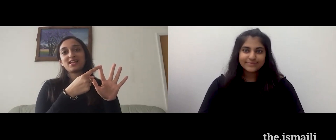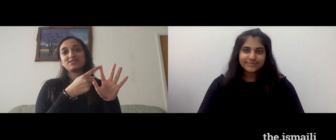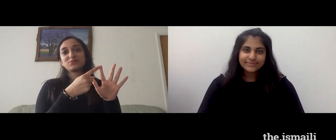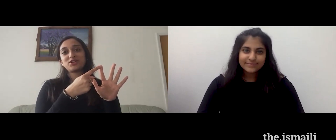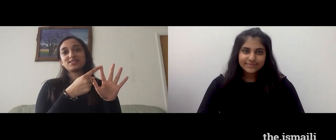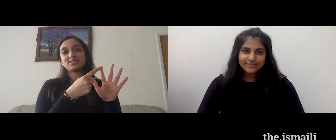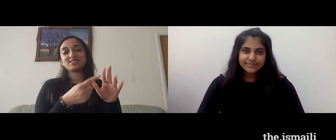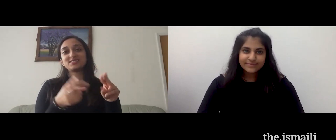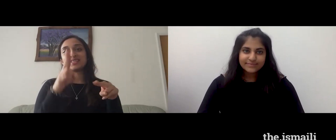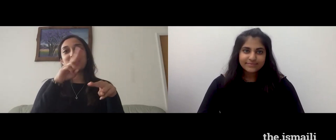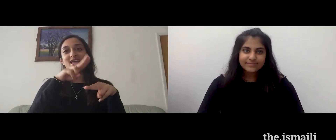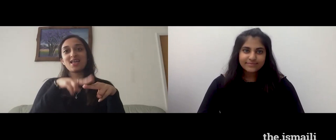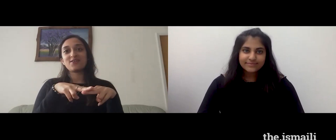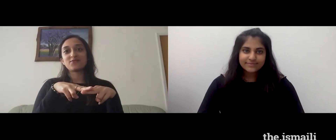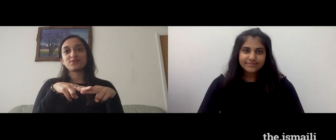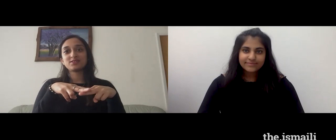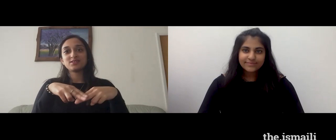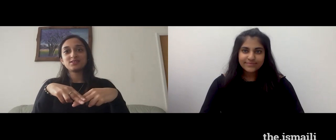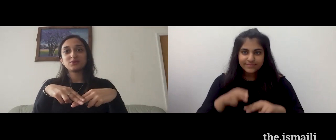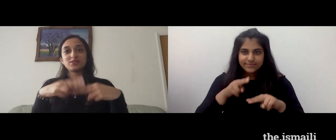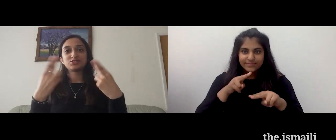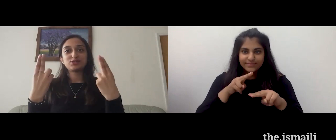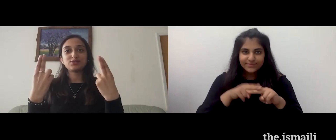The next one is “F”